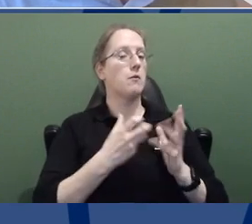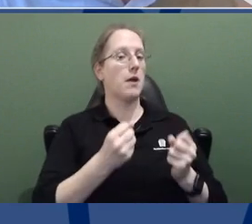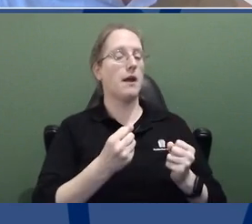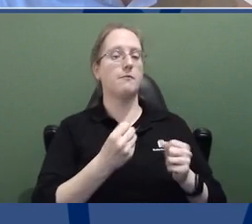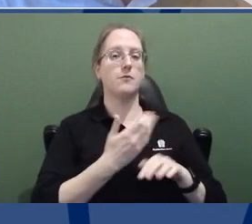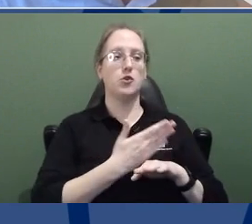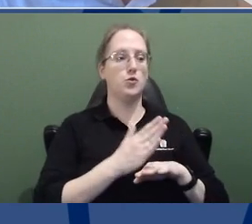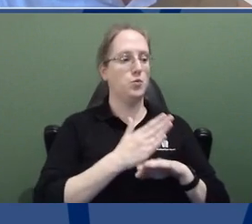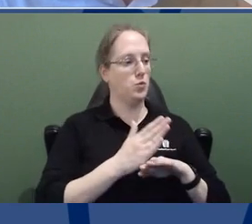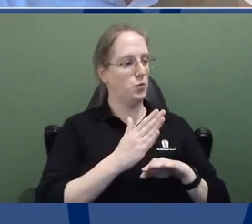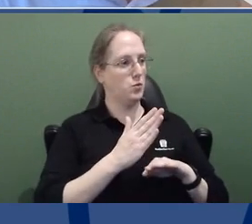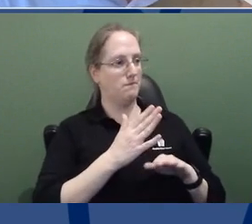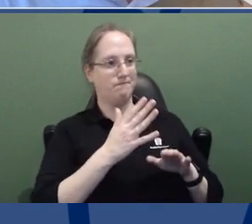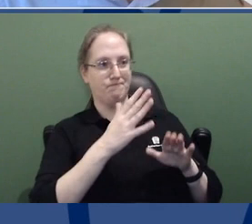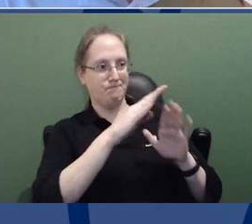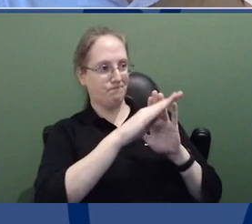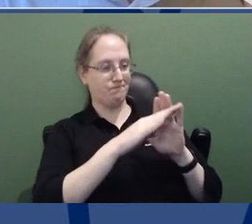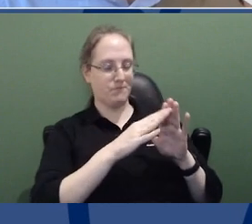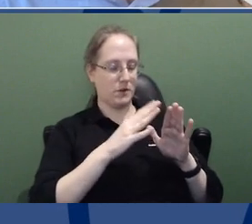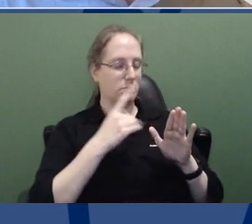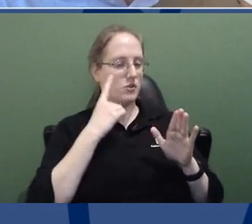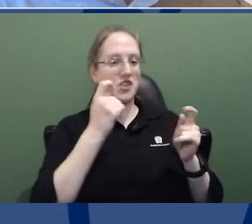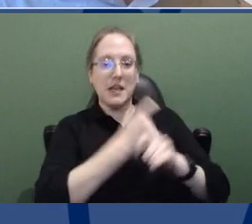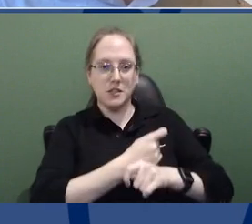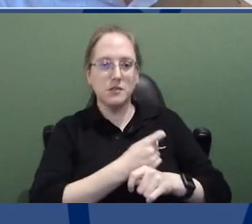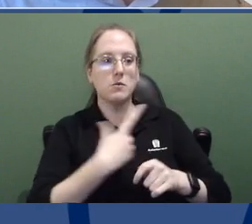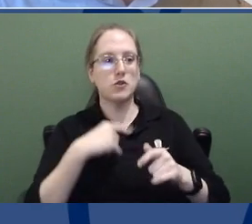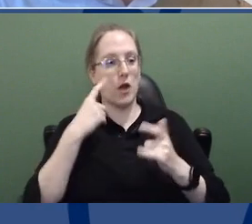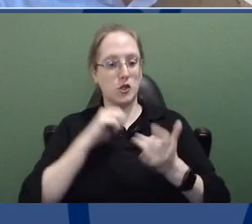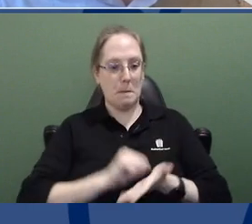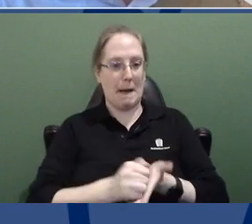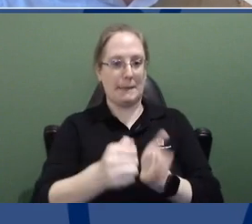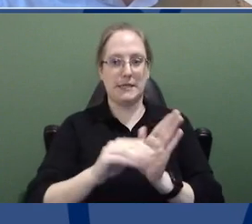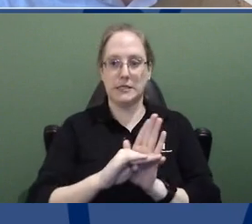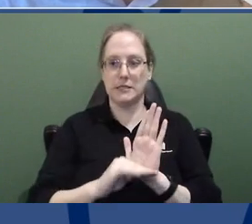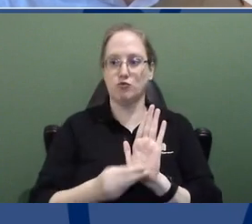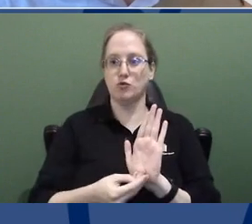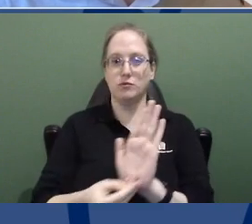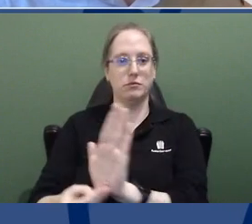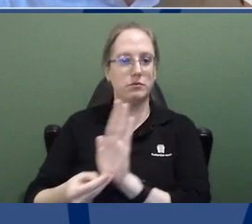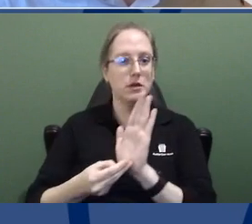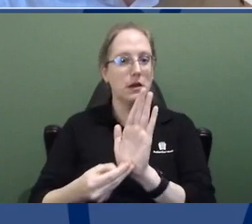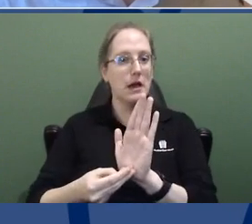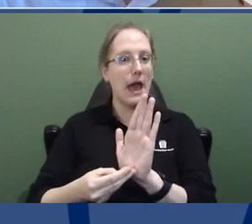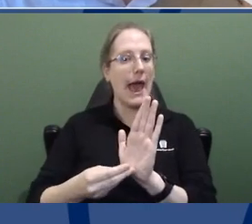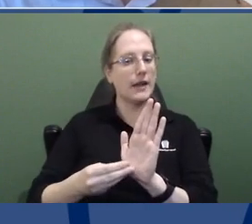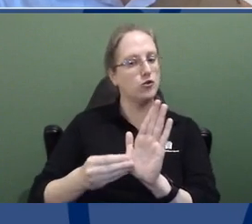guidelines published and then to iterate those guidelines as special cases have emerged and